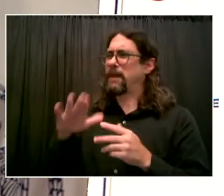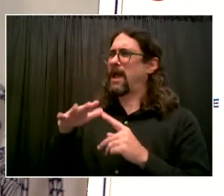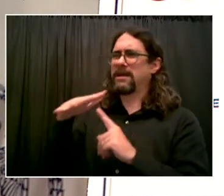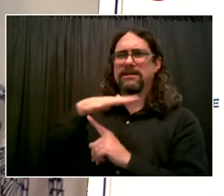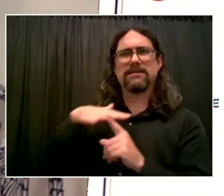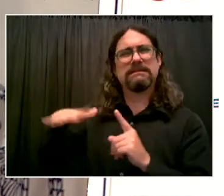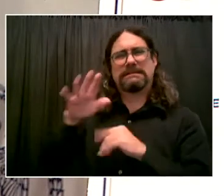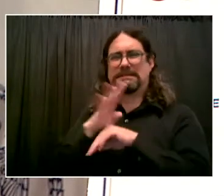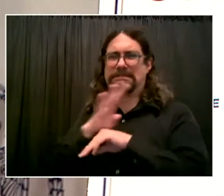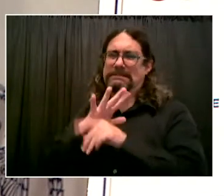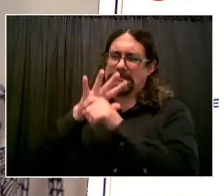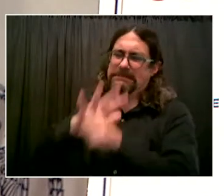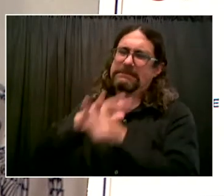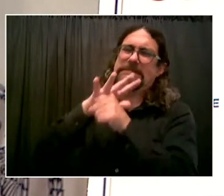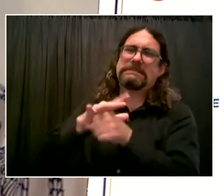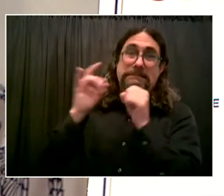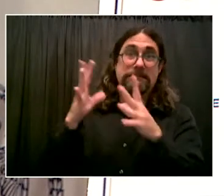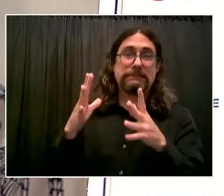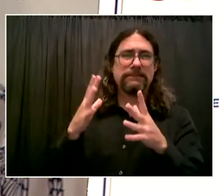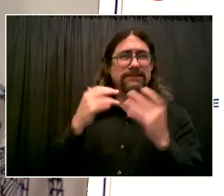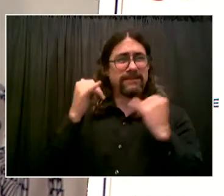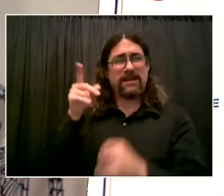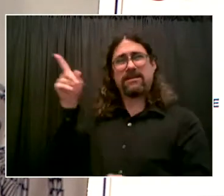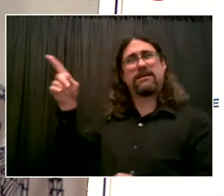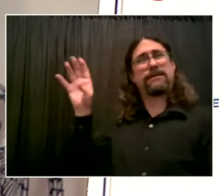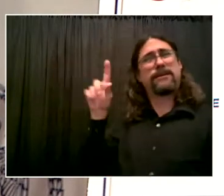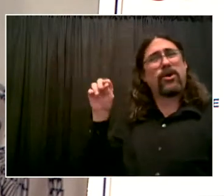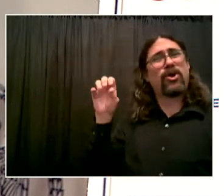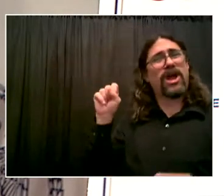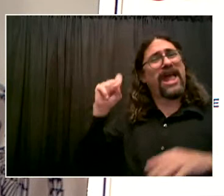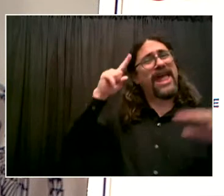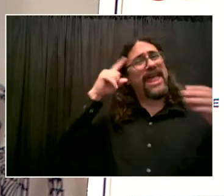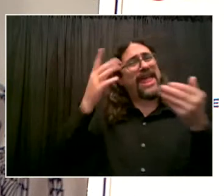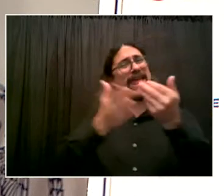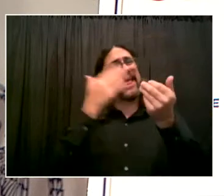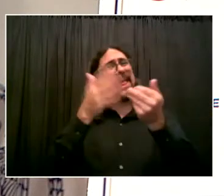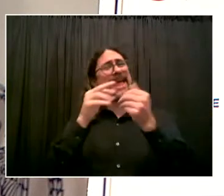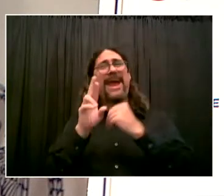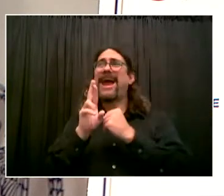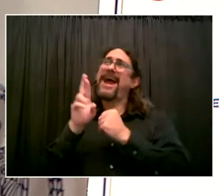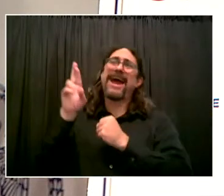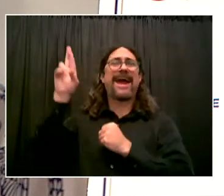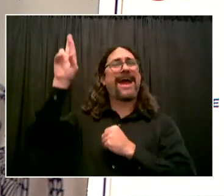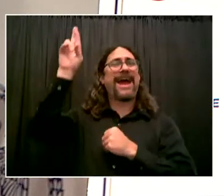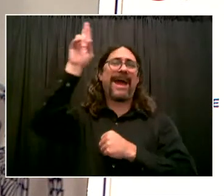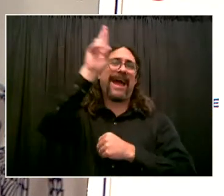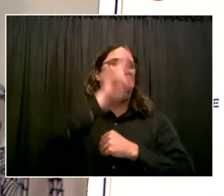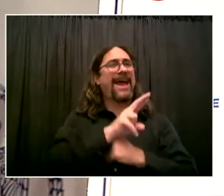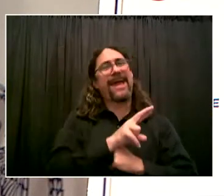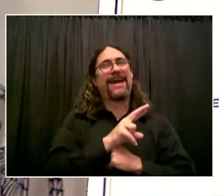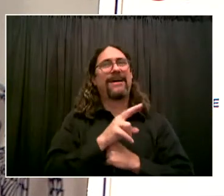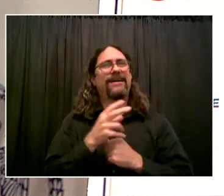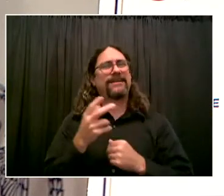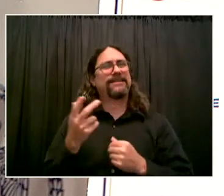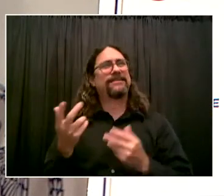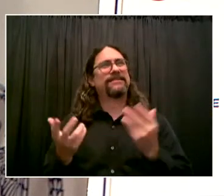EXPERIENCE WITH JEFF AND SO I'LL JUST SAY I HOPE